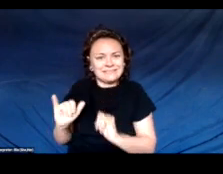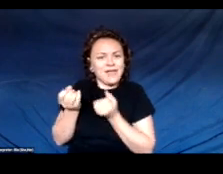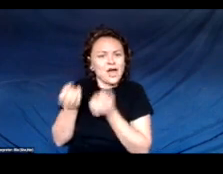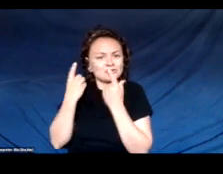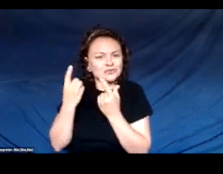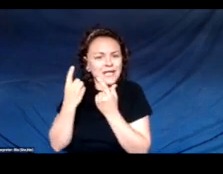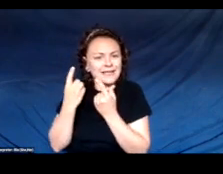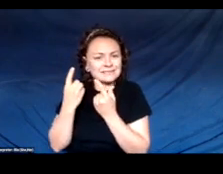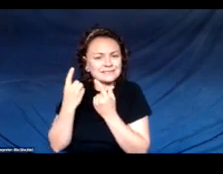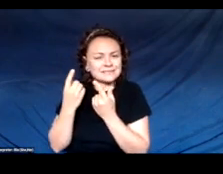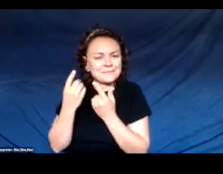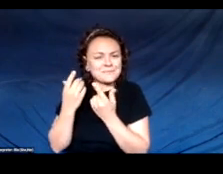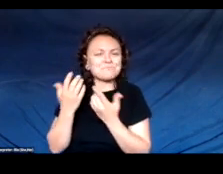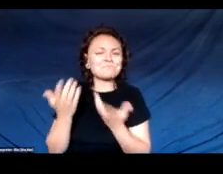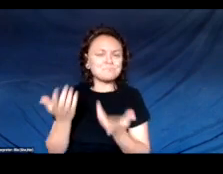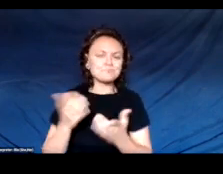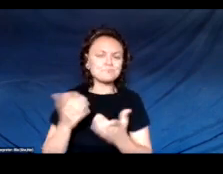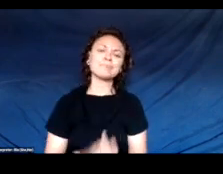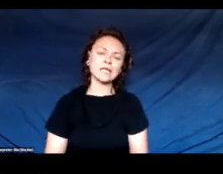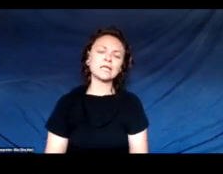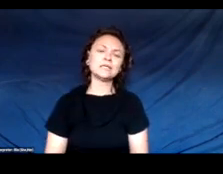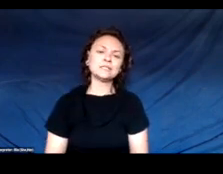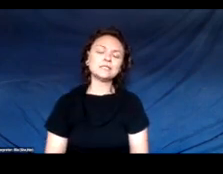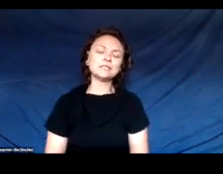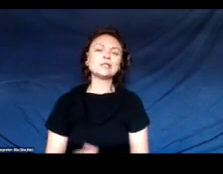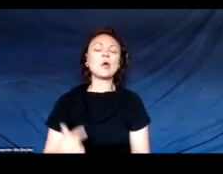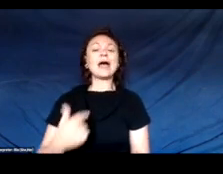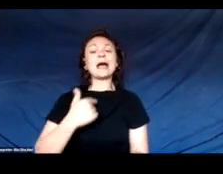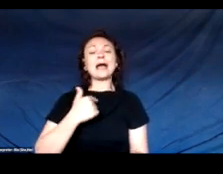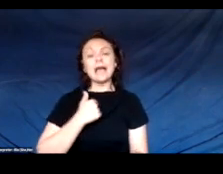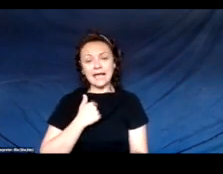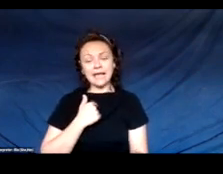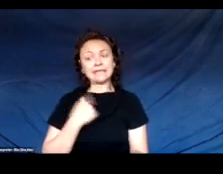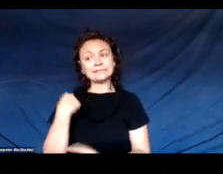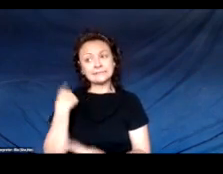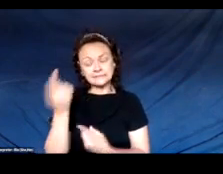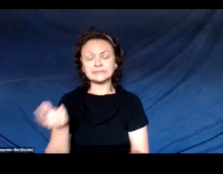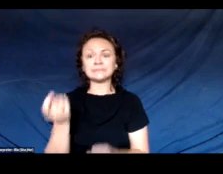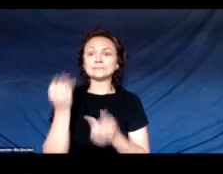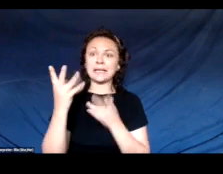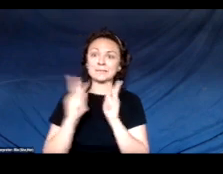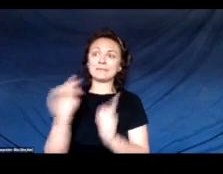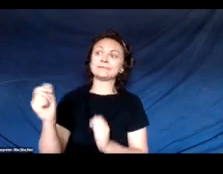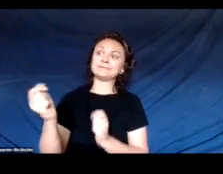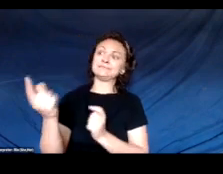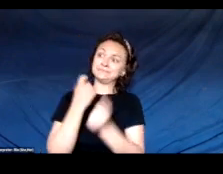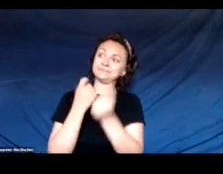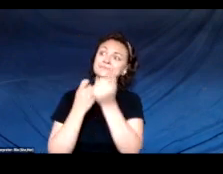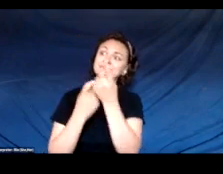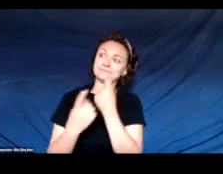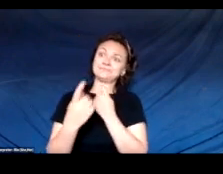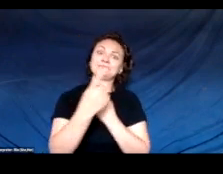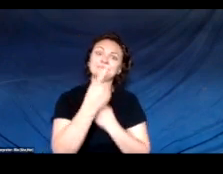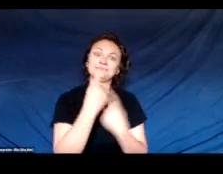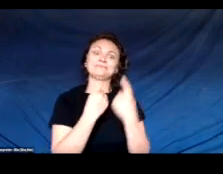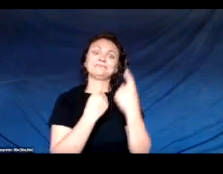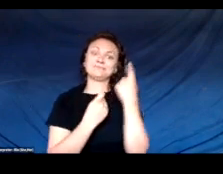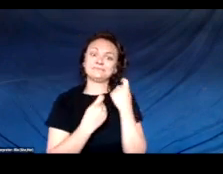I've got questions as you know. There's a lot of,